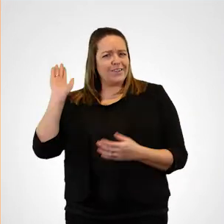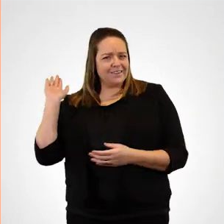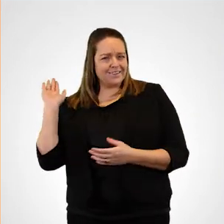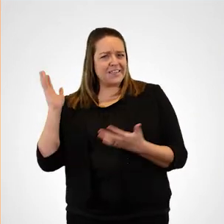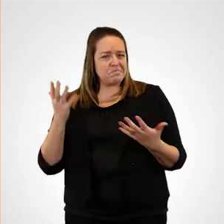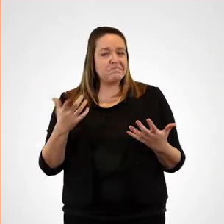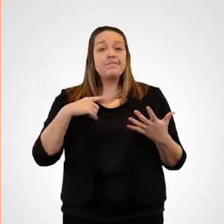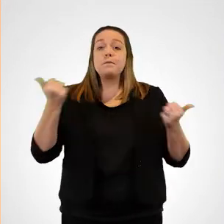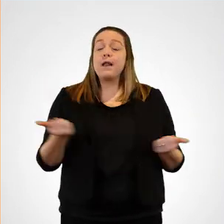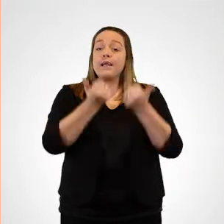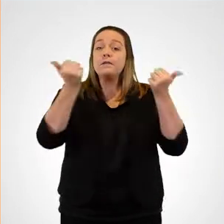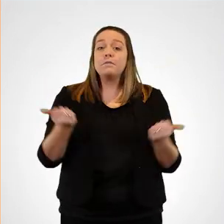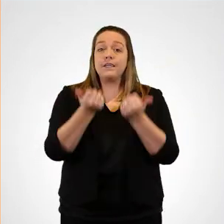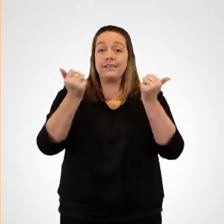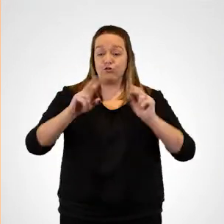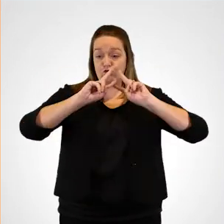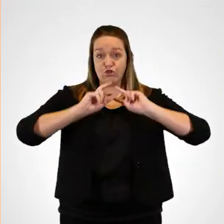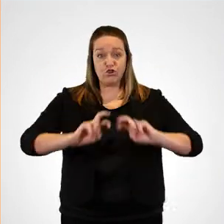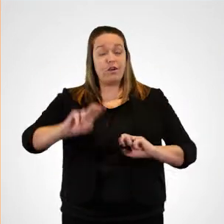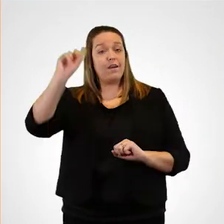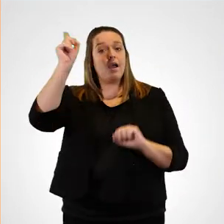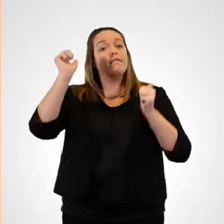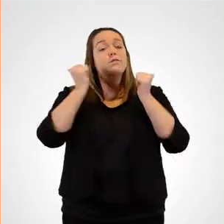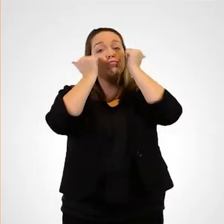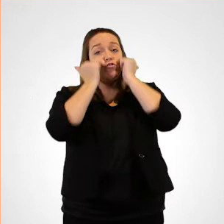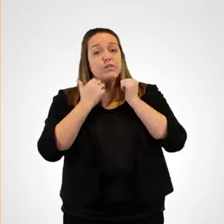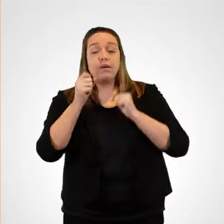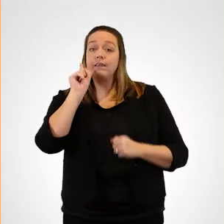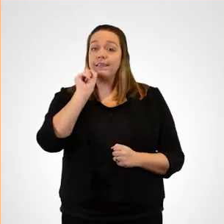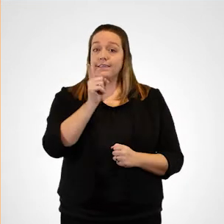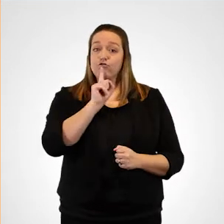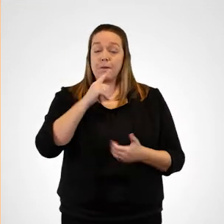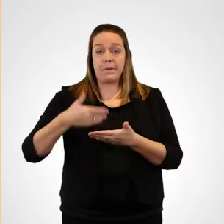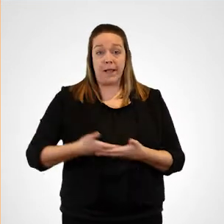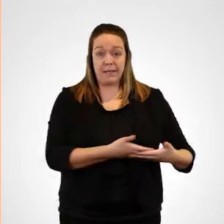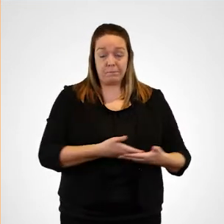lots of research now has shown that for hearing babies actually